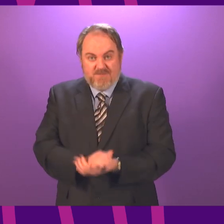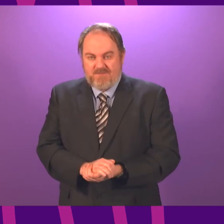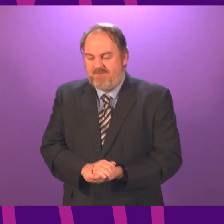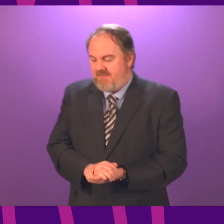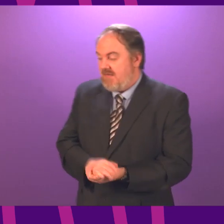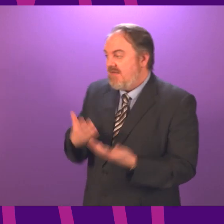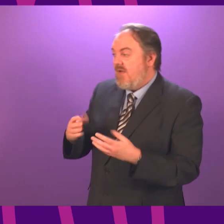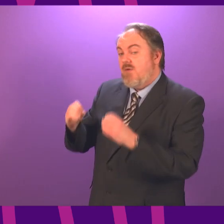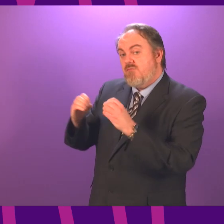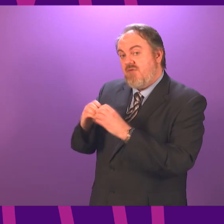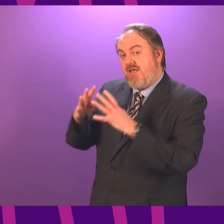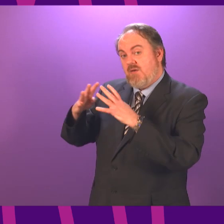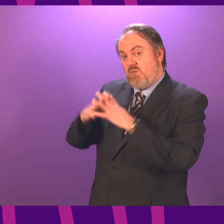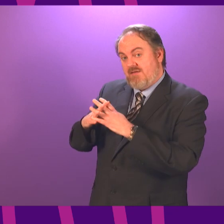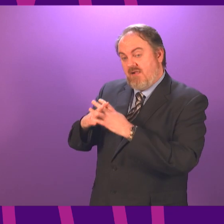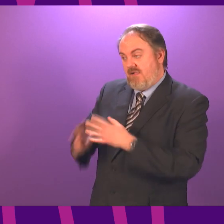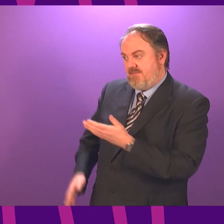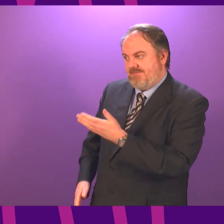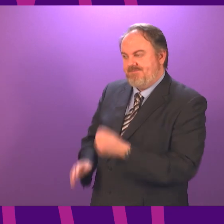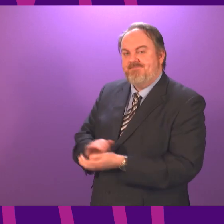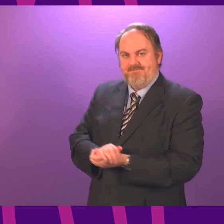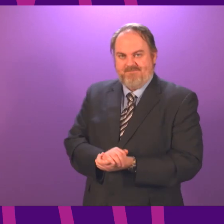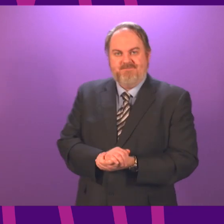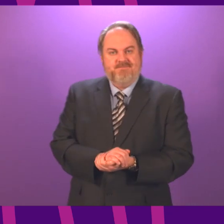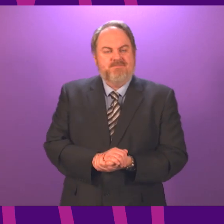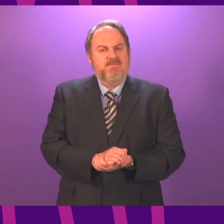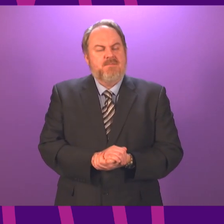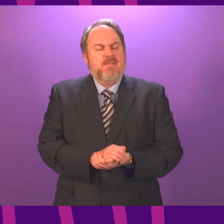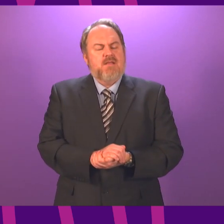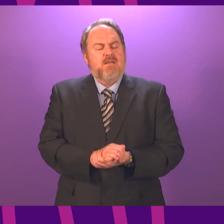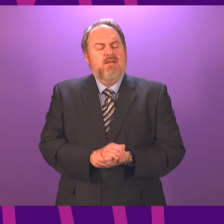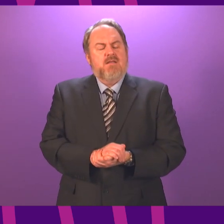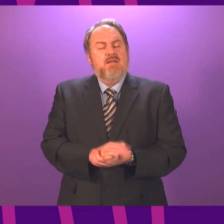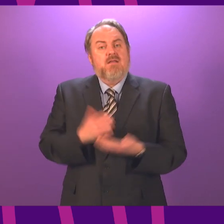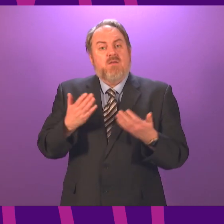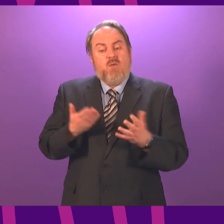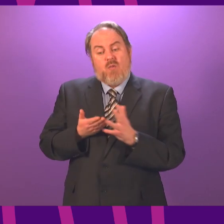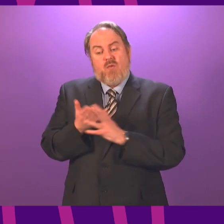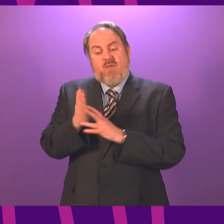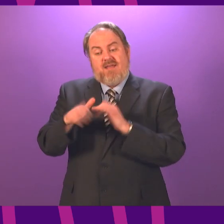Brian Whittle (South Scotland) (Con): Coming out of lockdown will inevitably focus